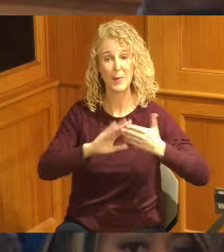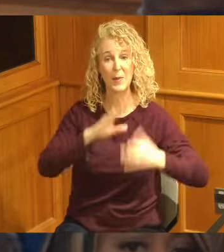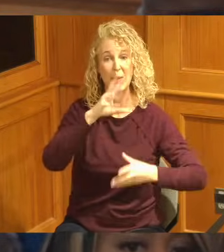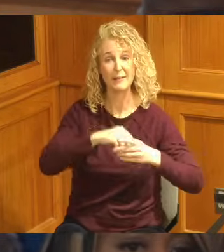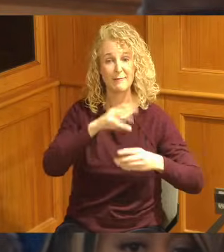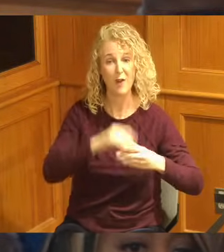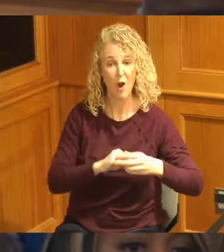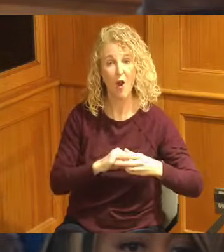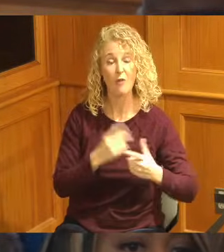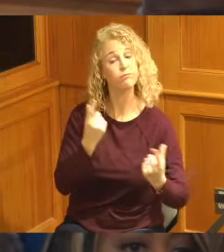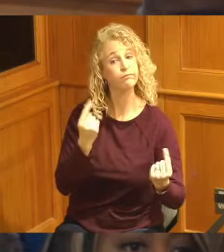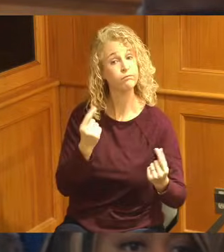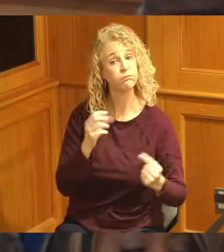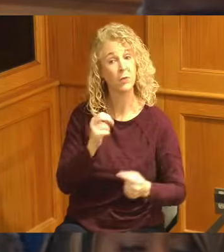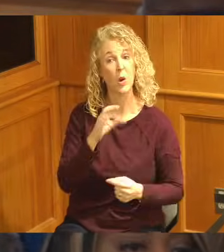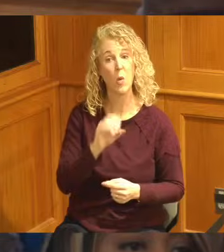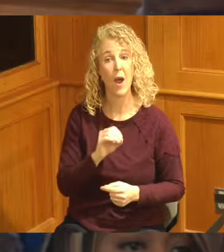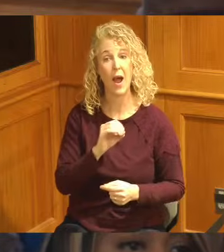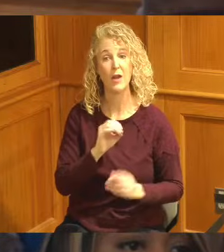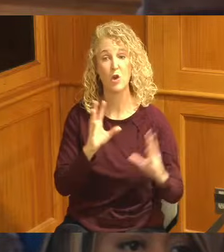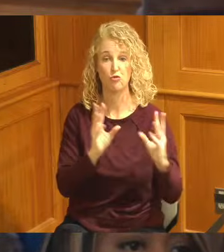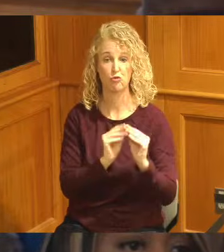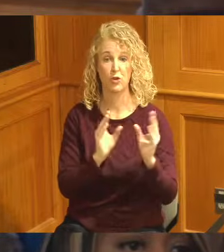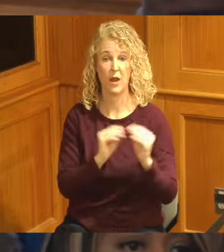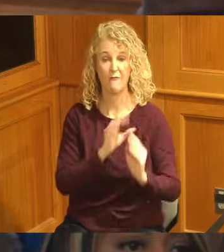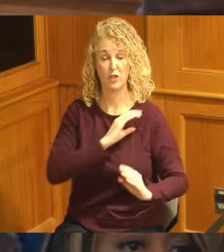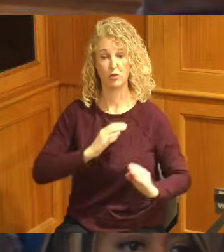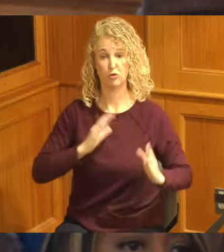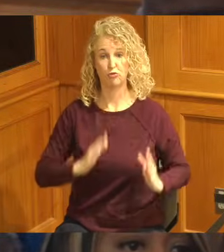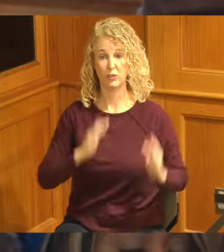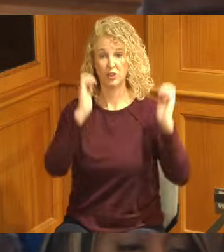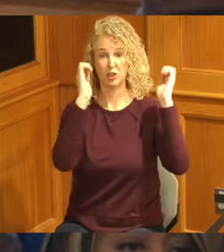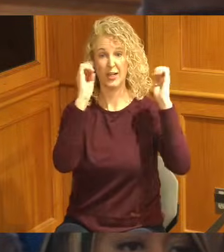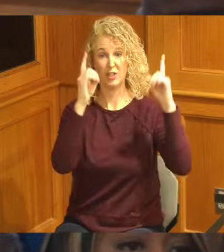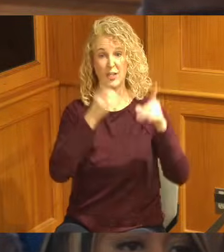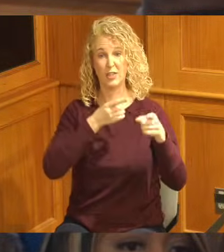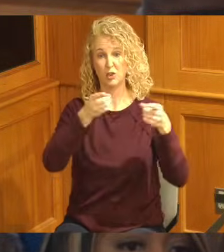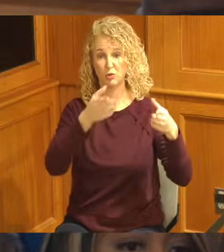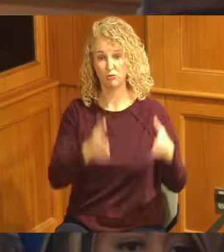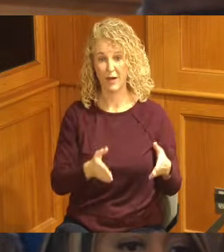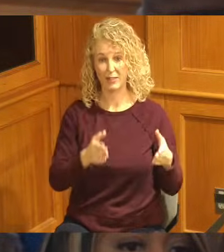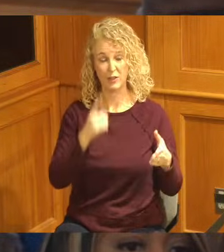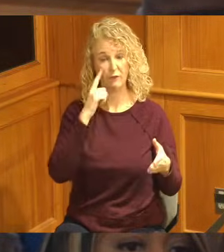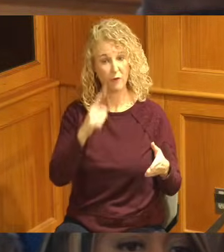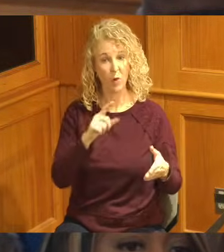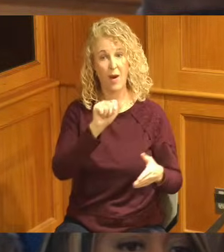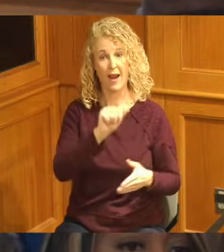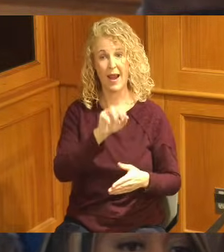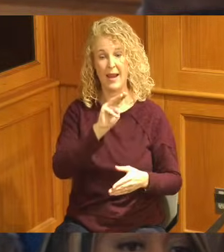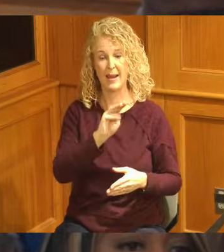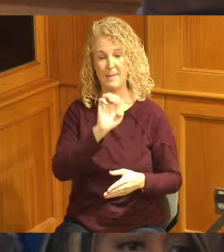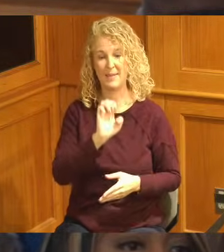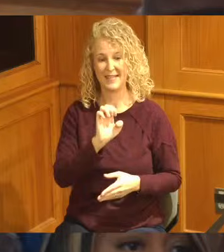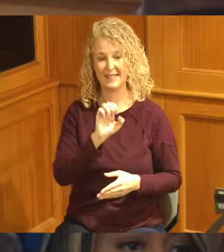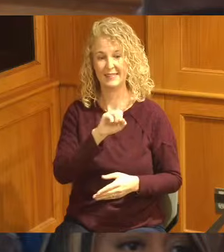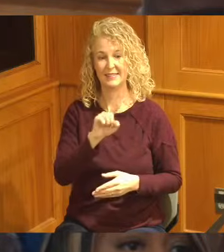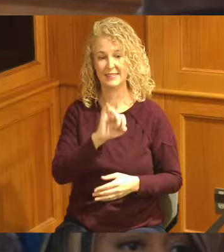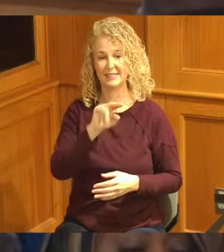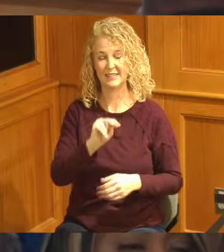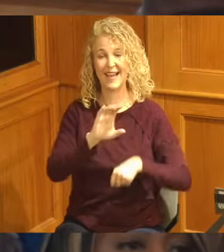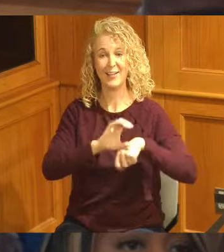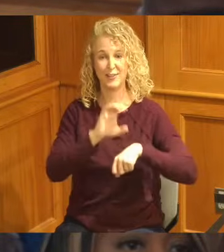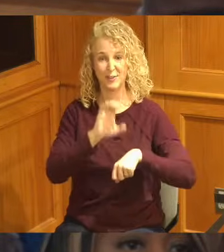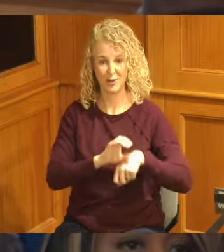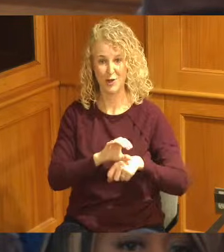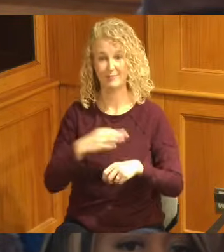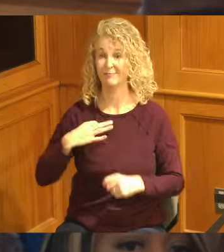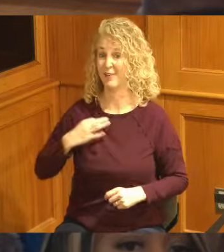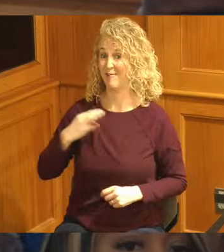serving as Ohio Conference Christian Education Director of the AM Zion Church, volunteering as